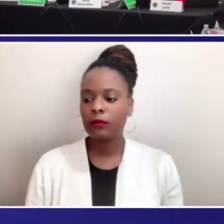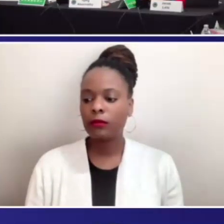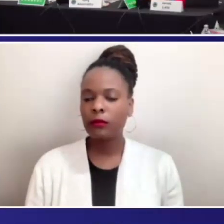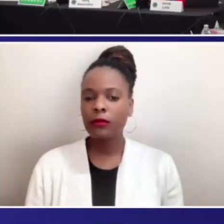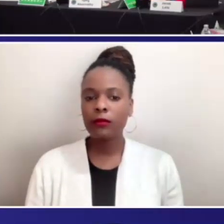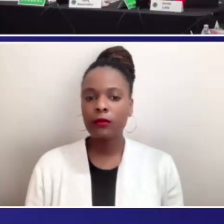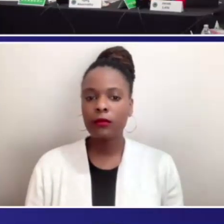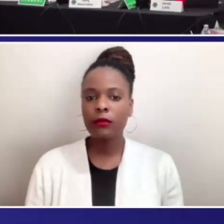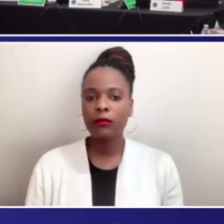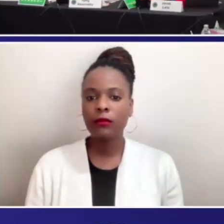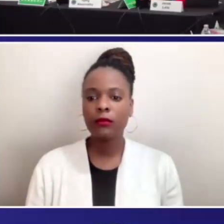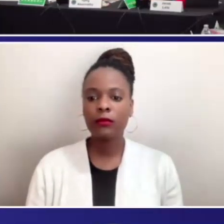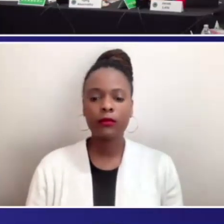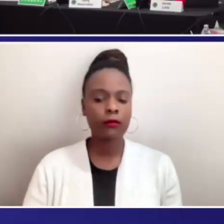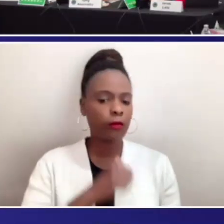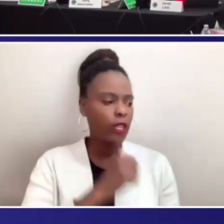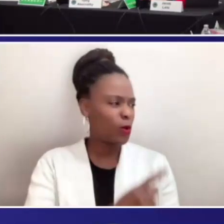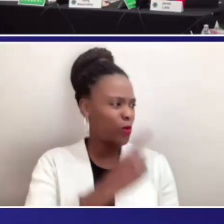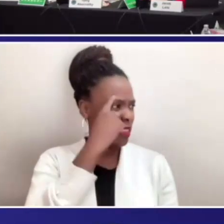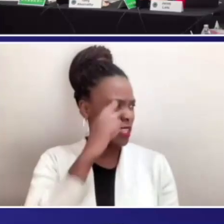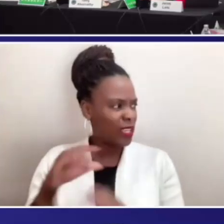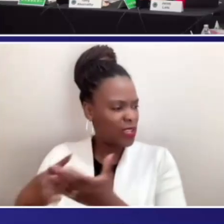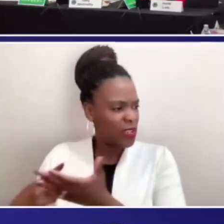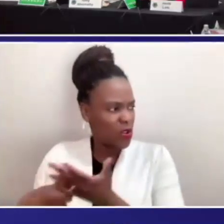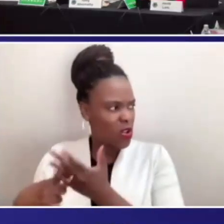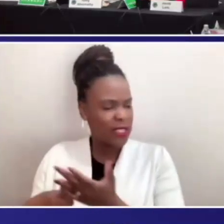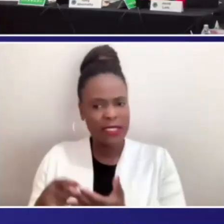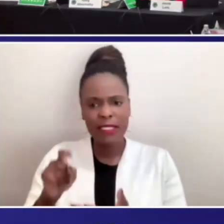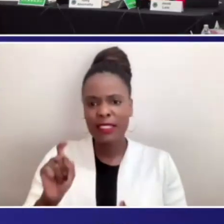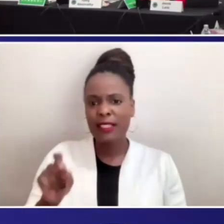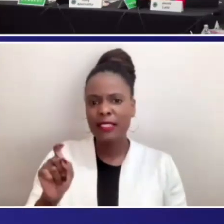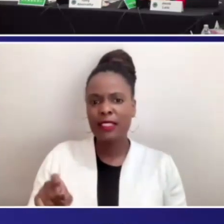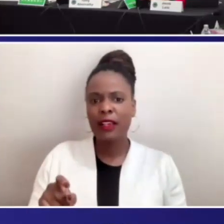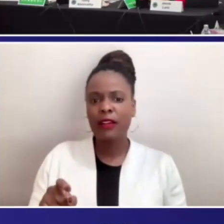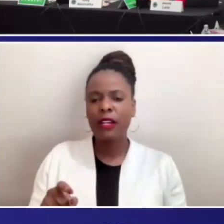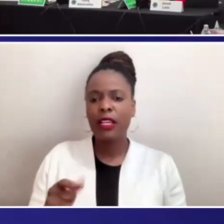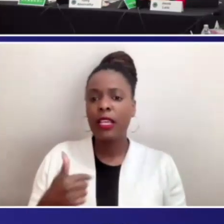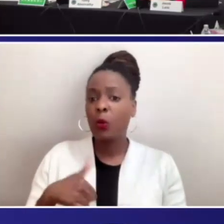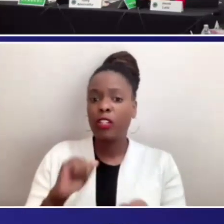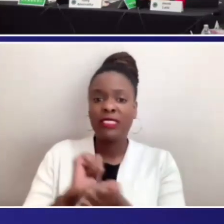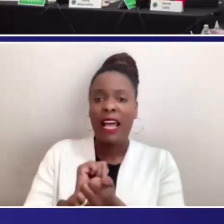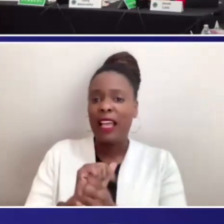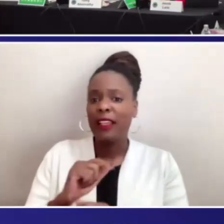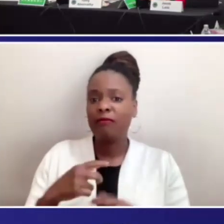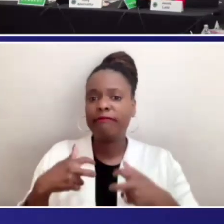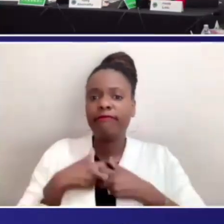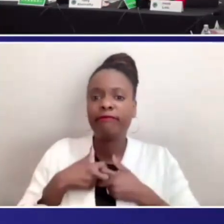I don't think that a caucus is necessary here. Our hands are pretty tied as to what we can and can't do here.